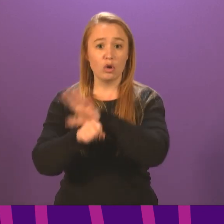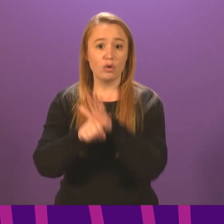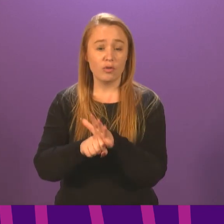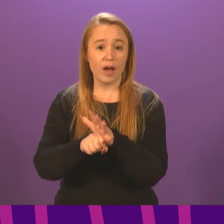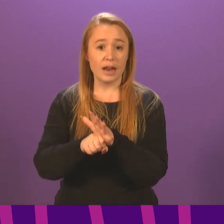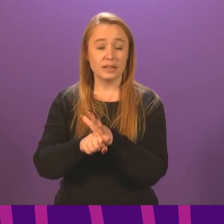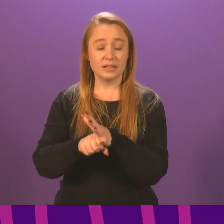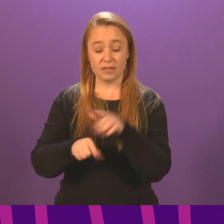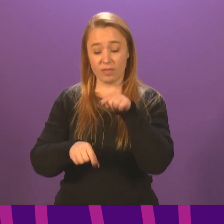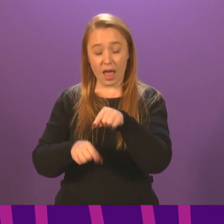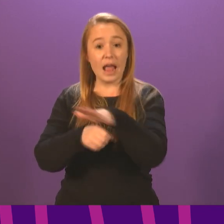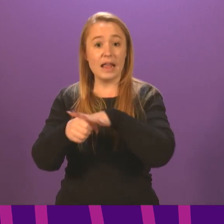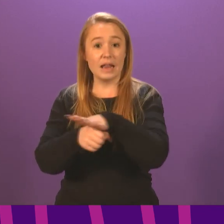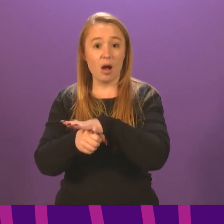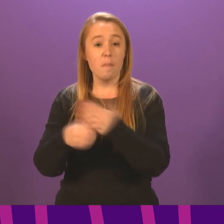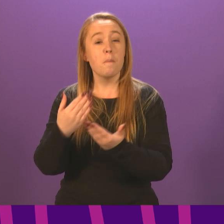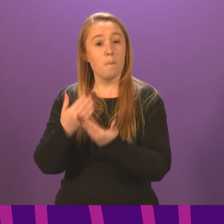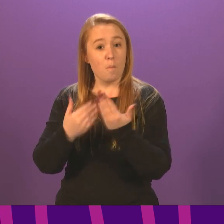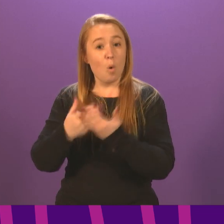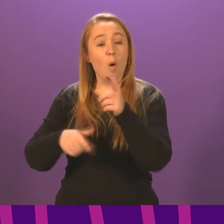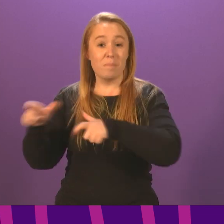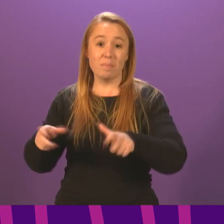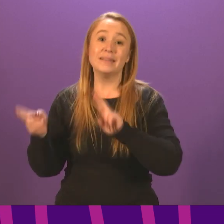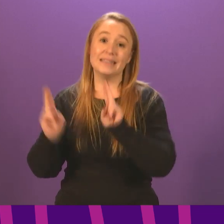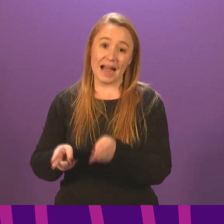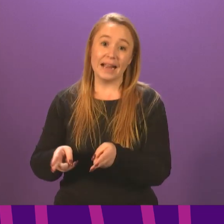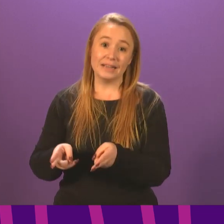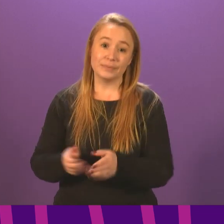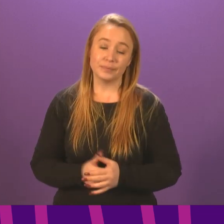deaths in those areas. The research cited factors such as